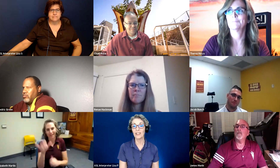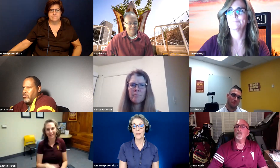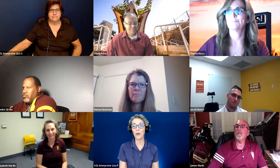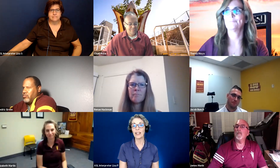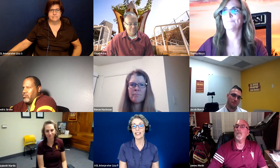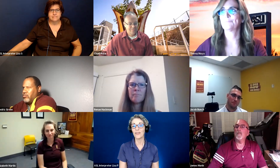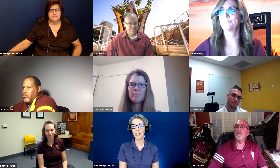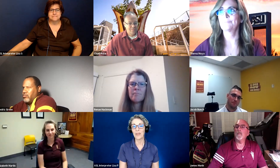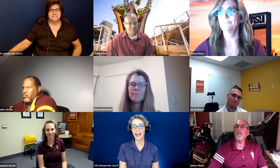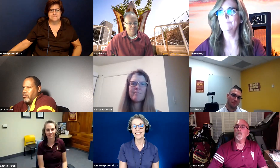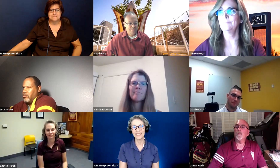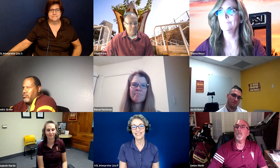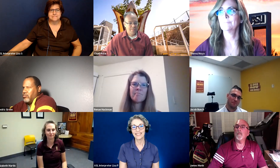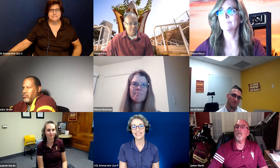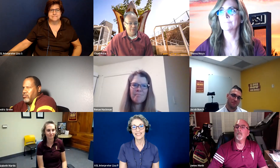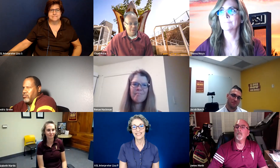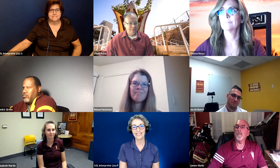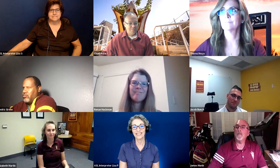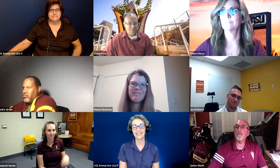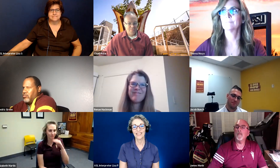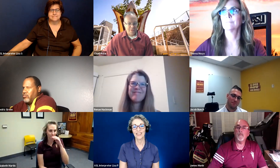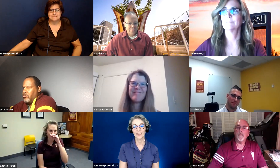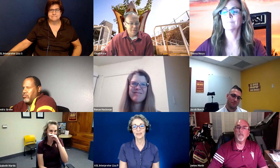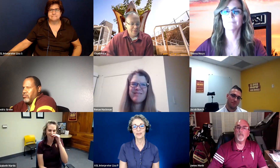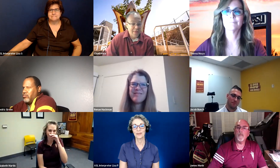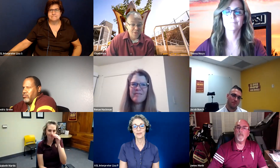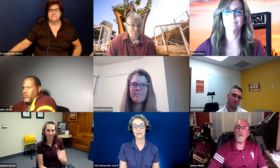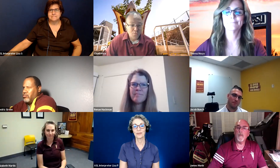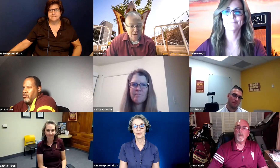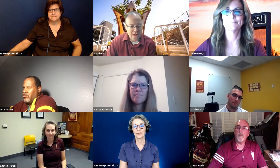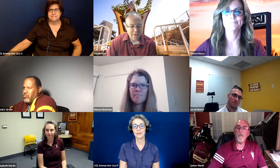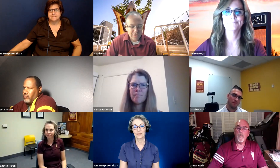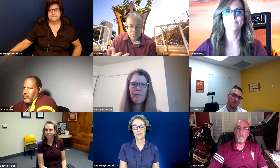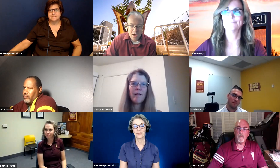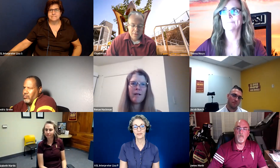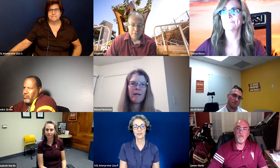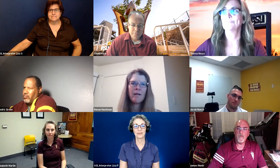So I'm hoping to develop that. Perfect. Thank you, Renae, can you talk a little bit